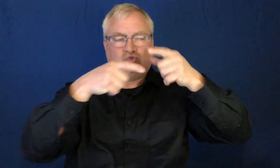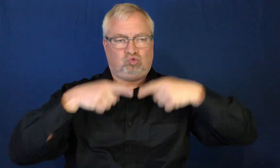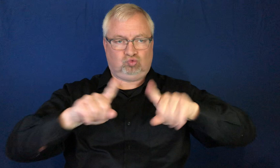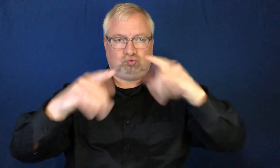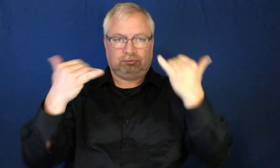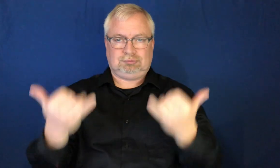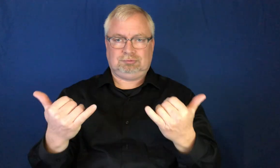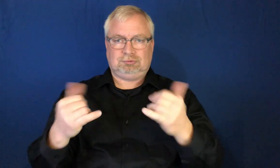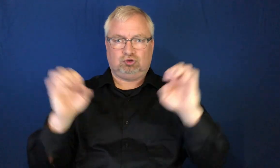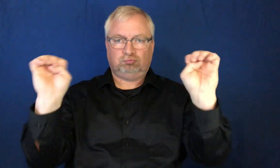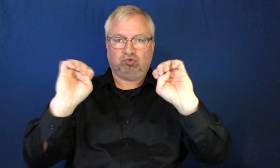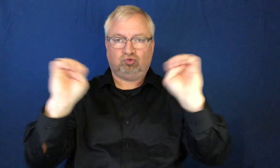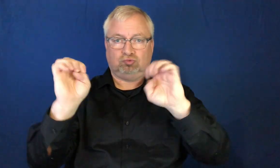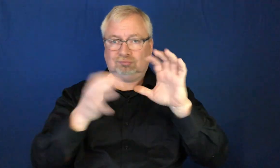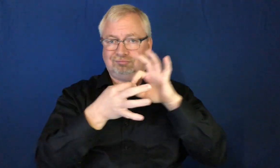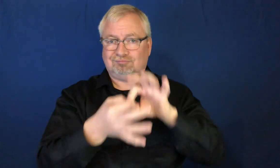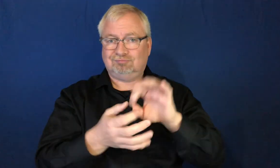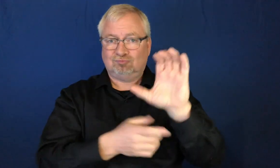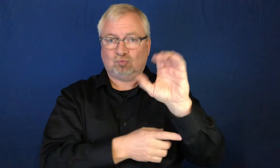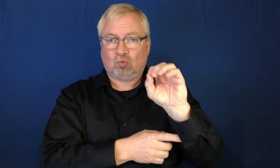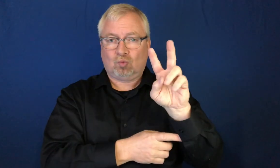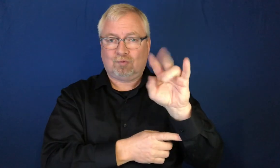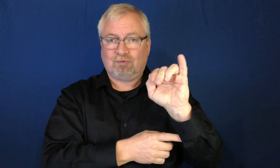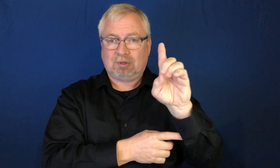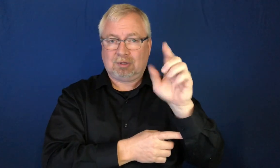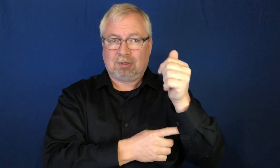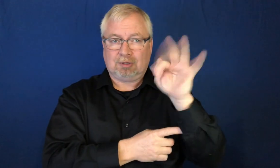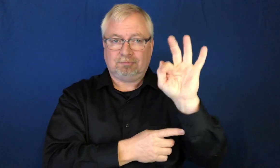during the COVID-19 peacetime emergency.